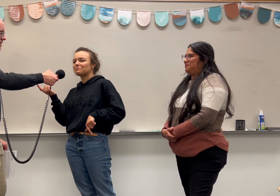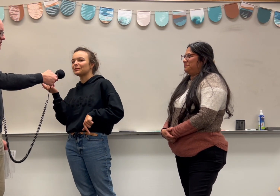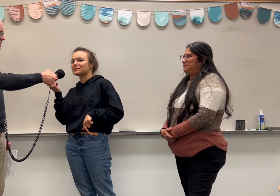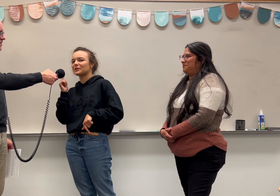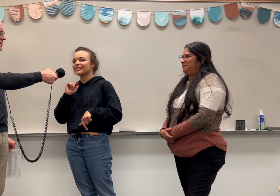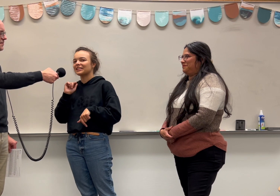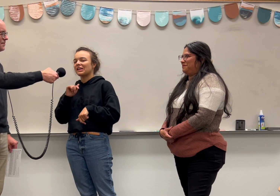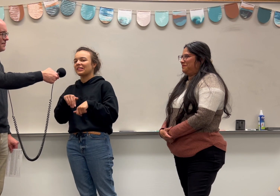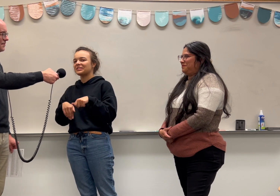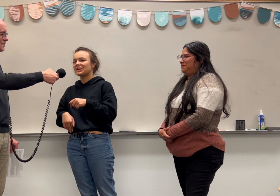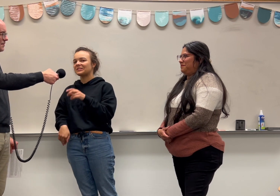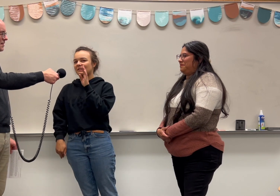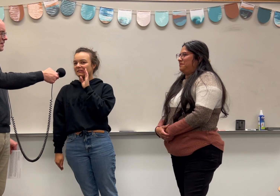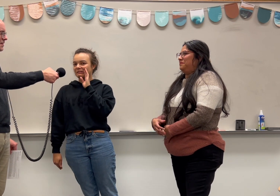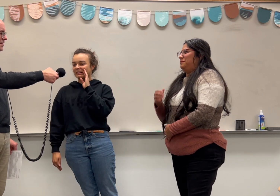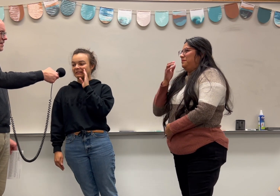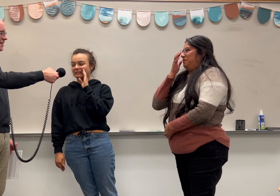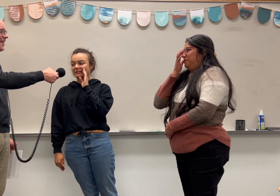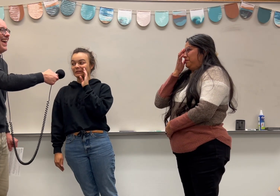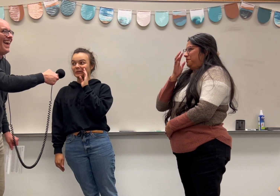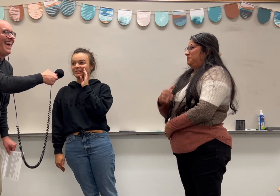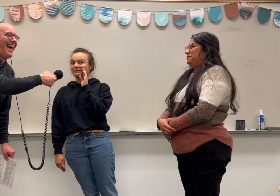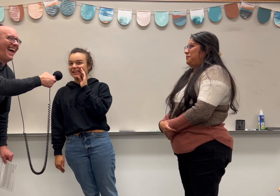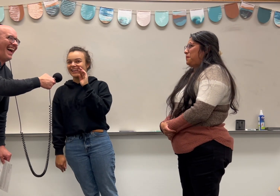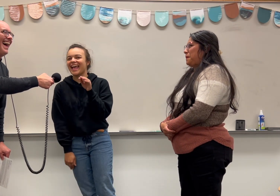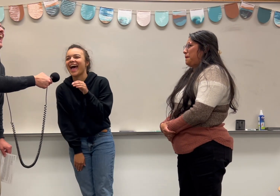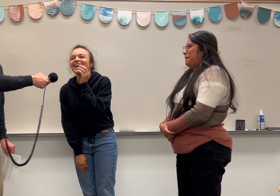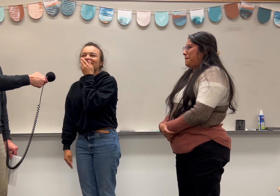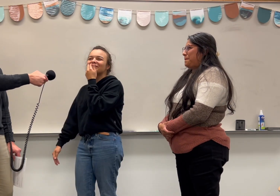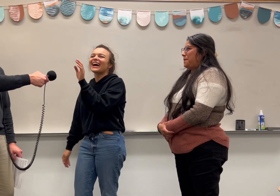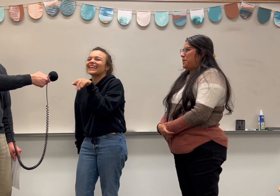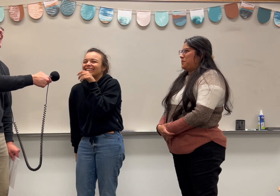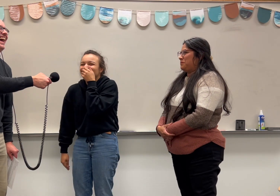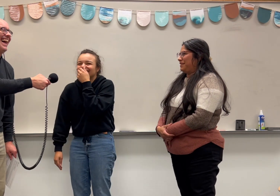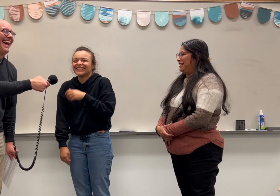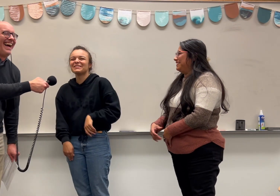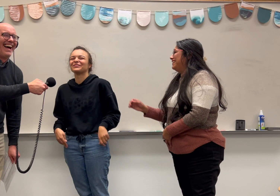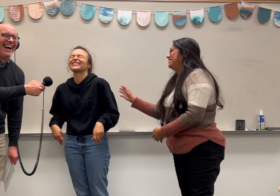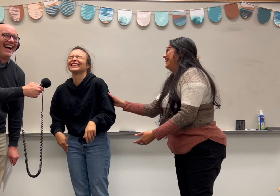bring up computers because that changed a little while ago you're older than me but